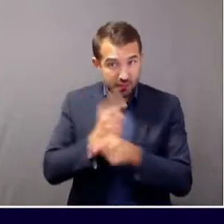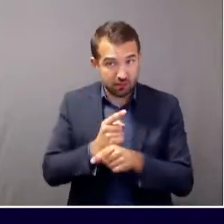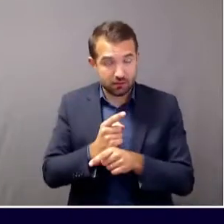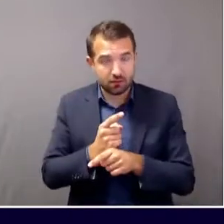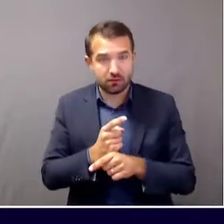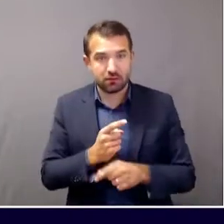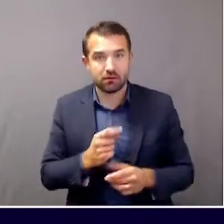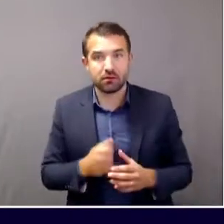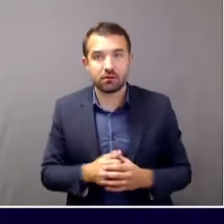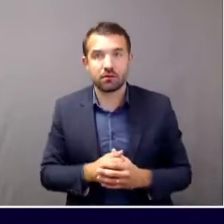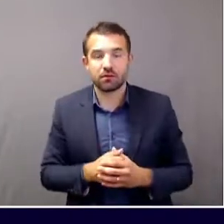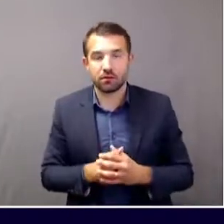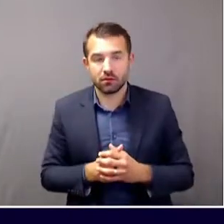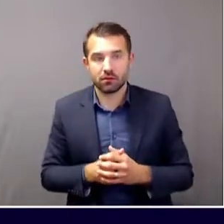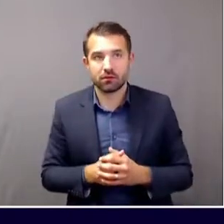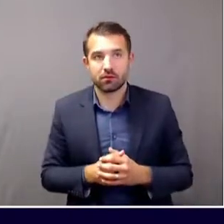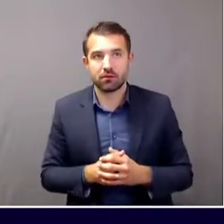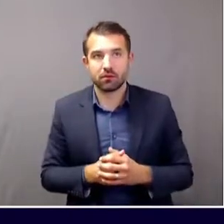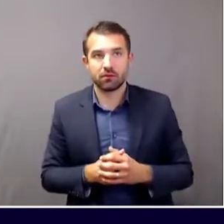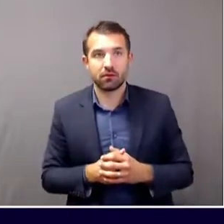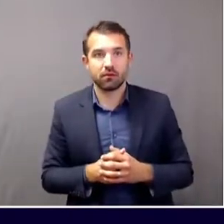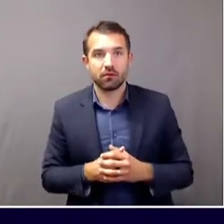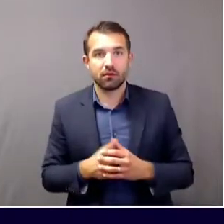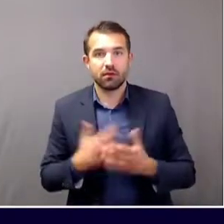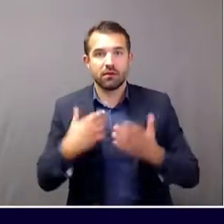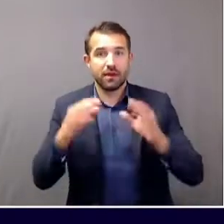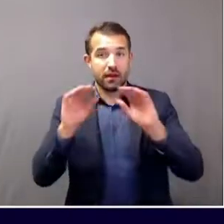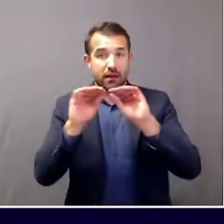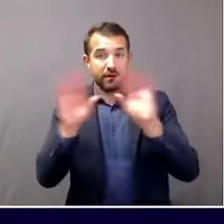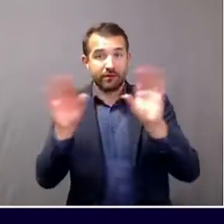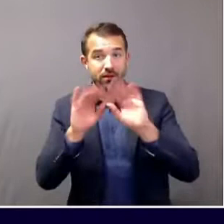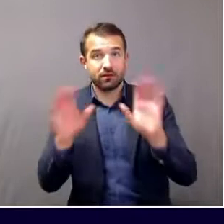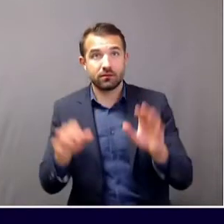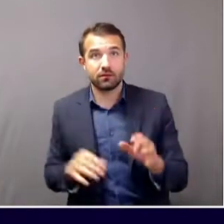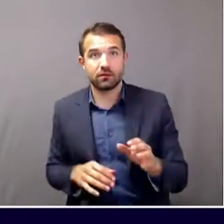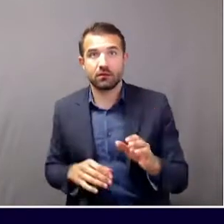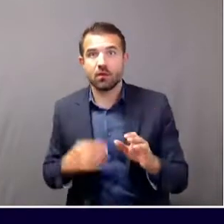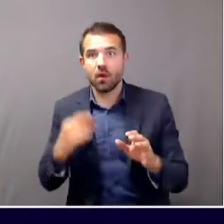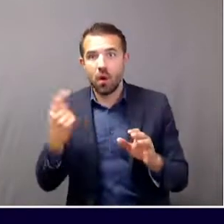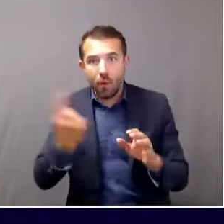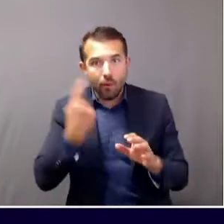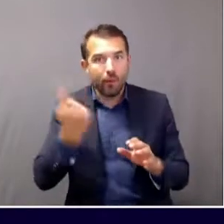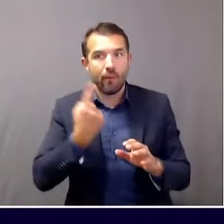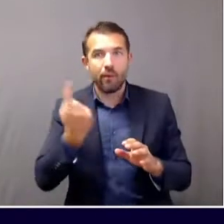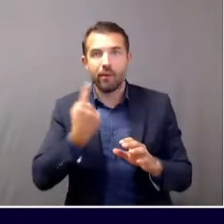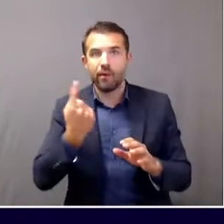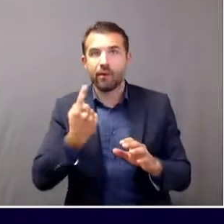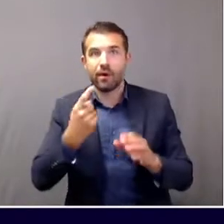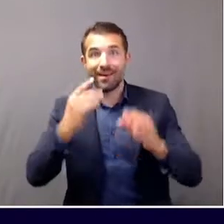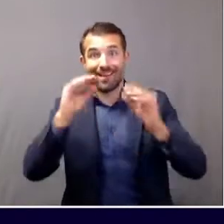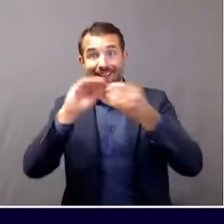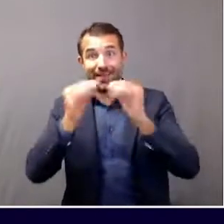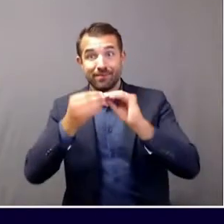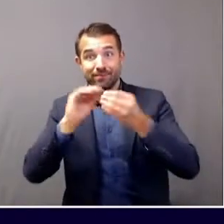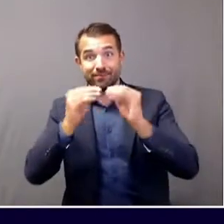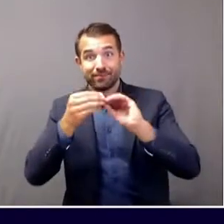I think what I how I would characterize it is that we're always looking at the data in